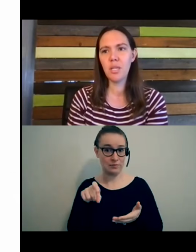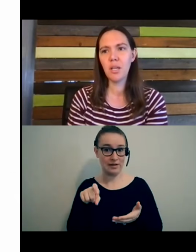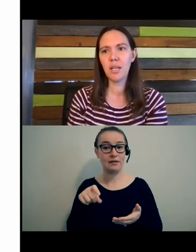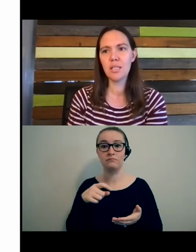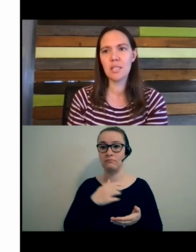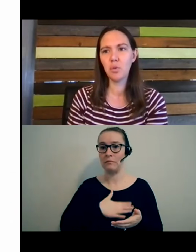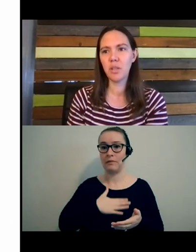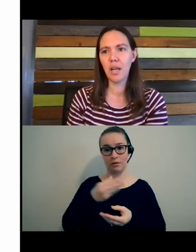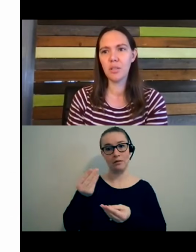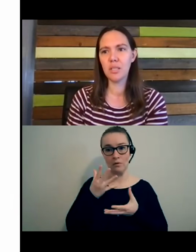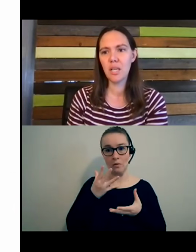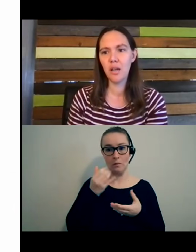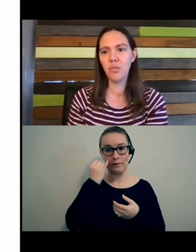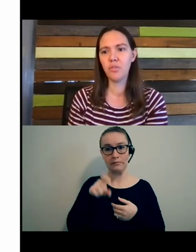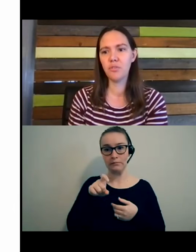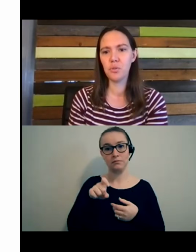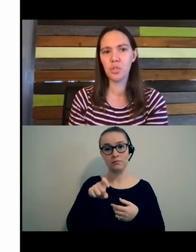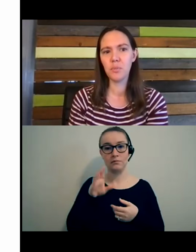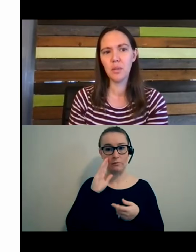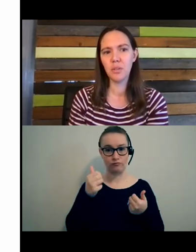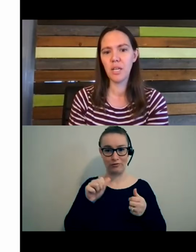and I can see what that would entail for future Meetup events.